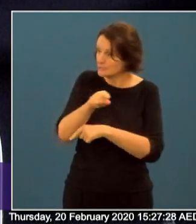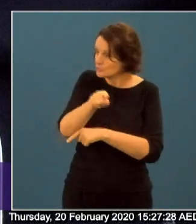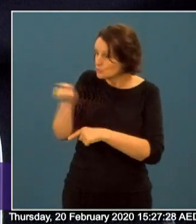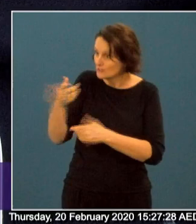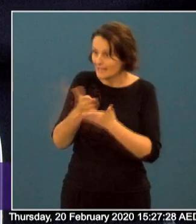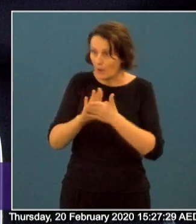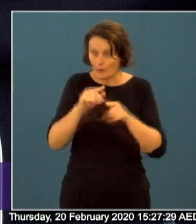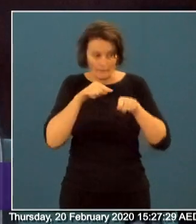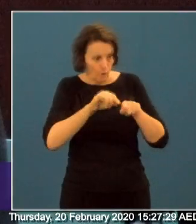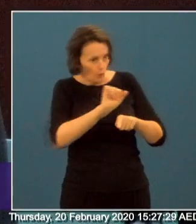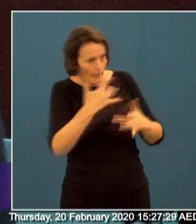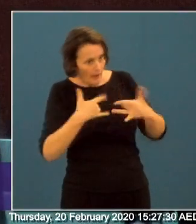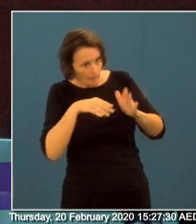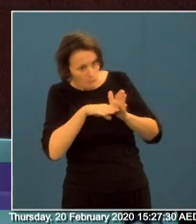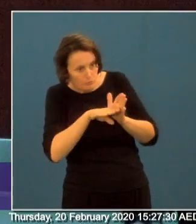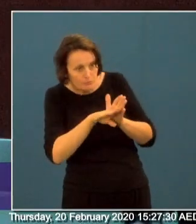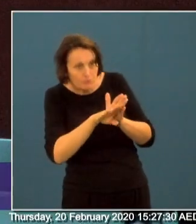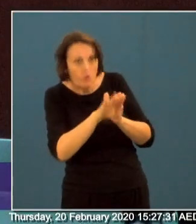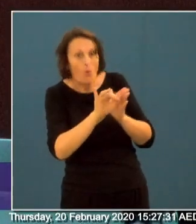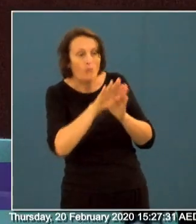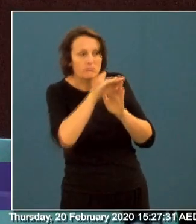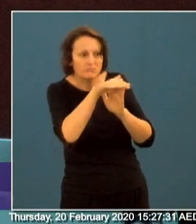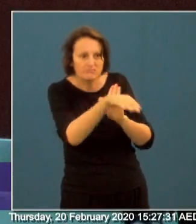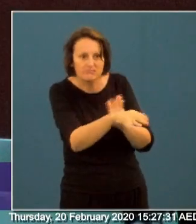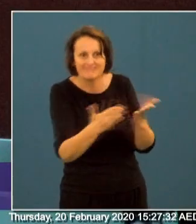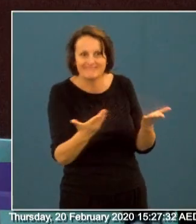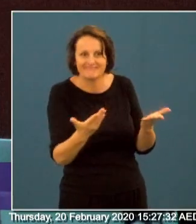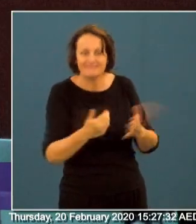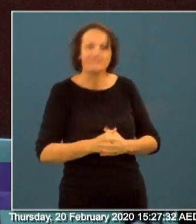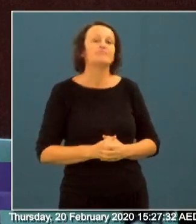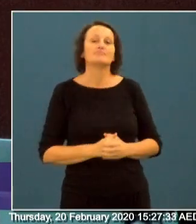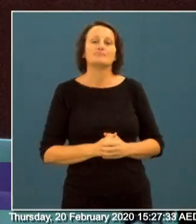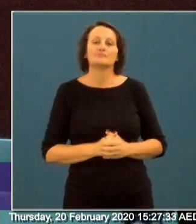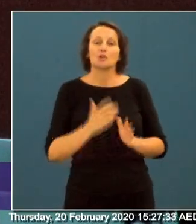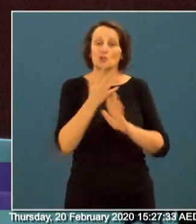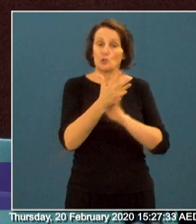And you're referring to the quality of life perceived by the patient themselves,